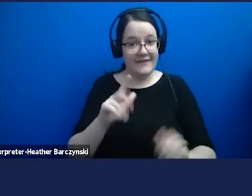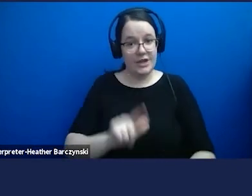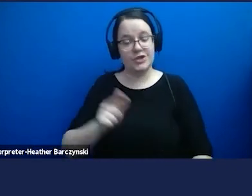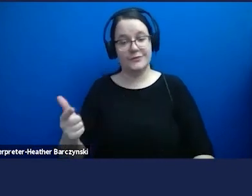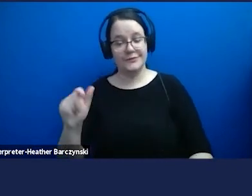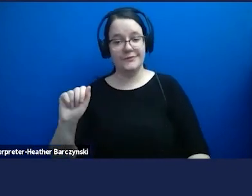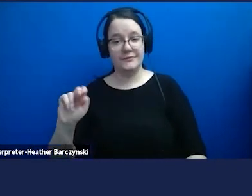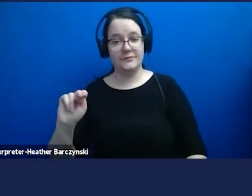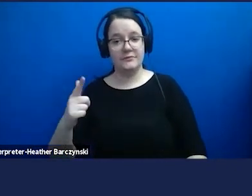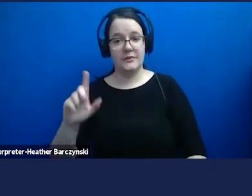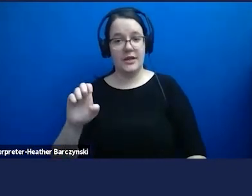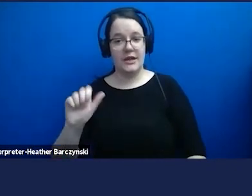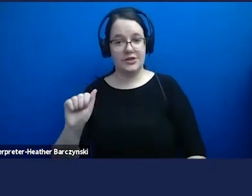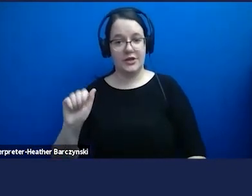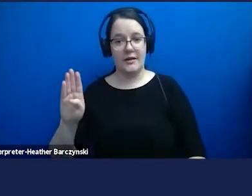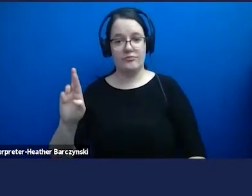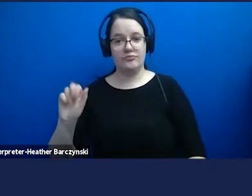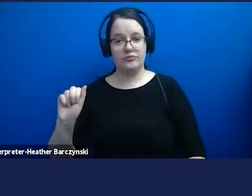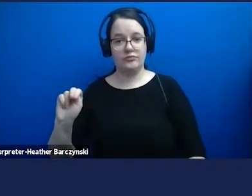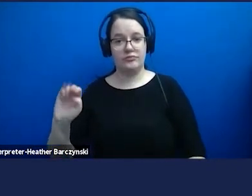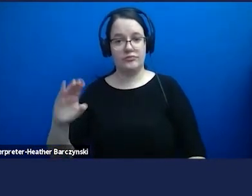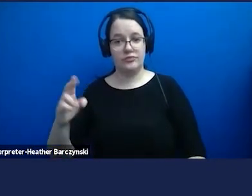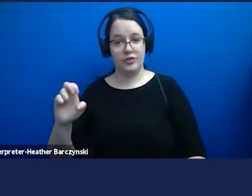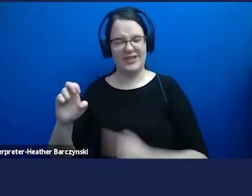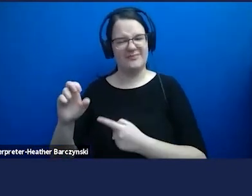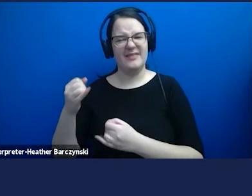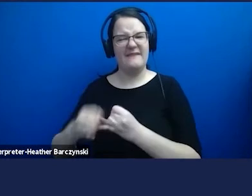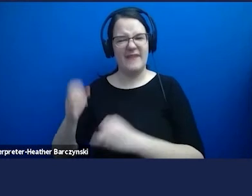who's going to be our final speaker angela's an assistant professor in the department of medicine